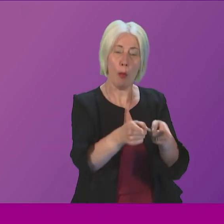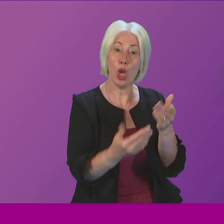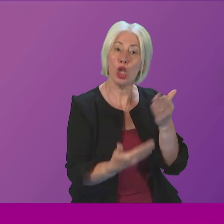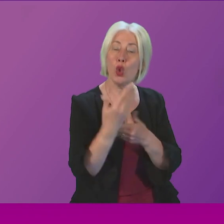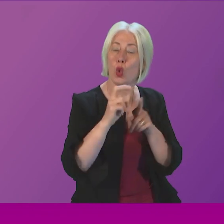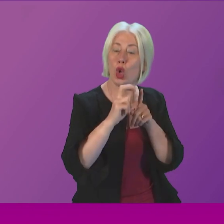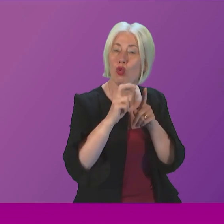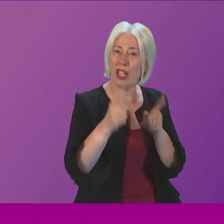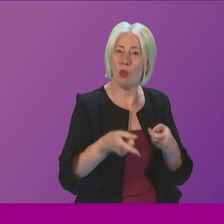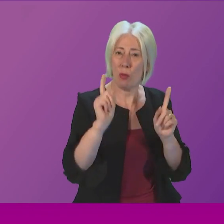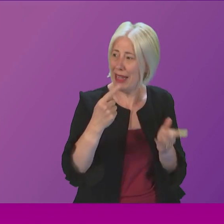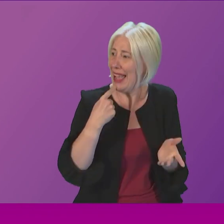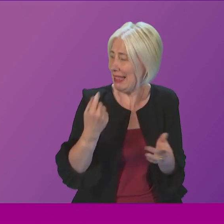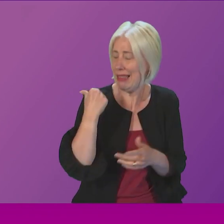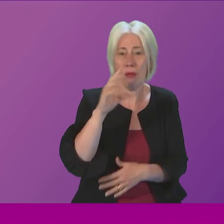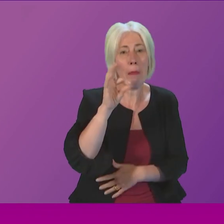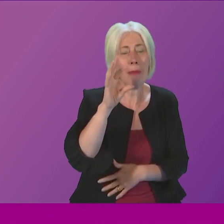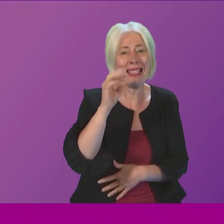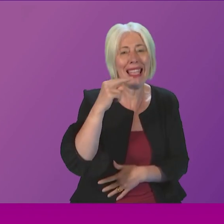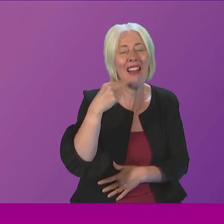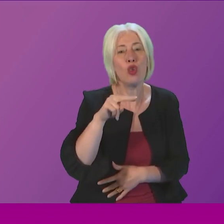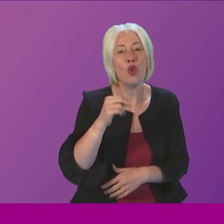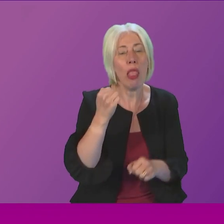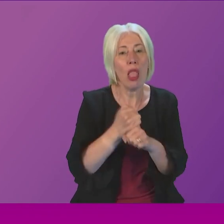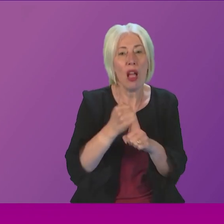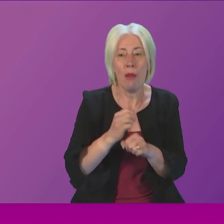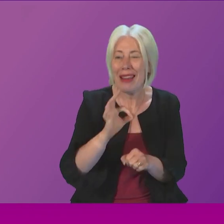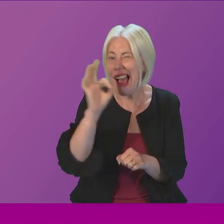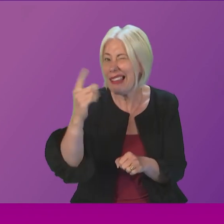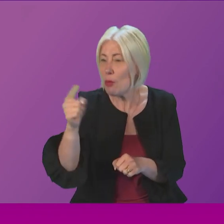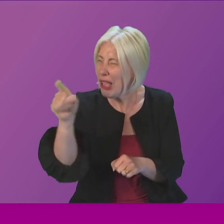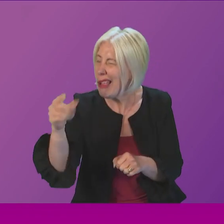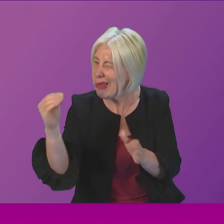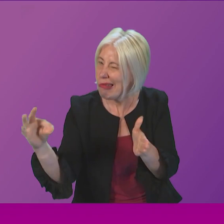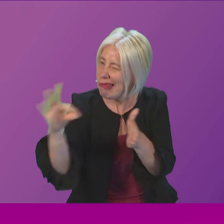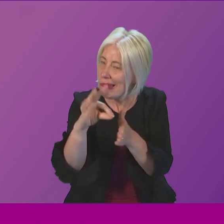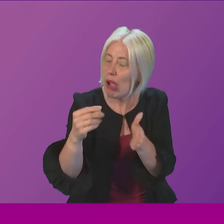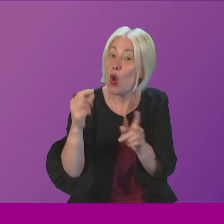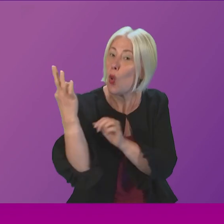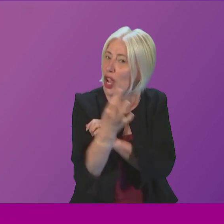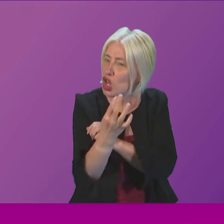I have said that, on Monday afternoon, his Government asked one of his back benchers to lodge a question.